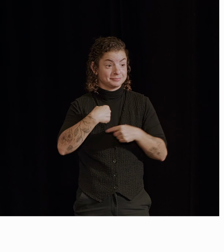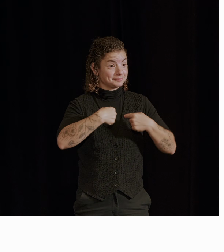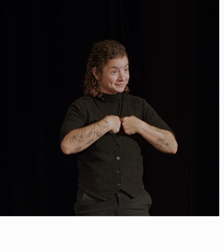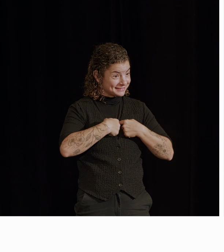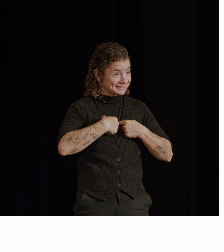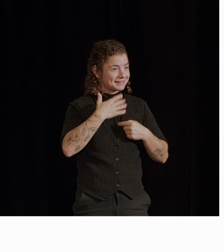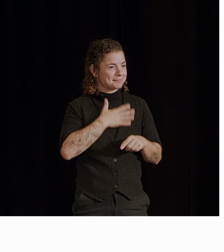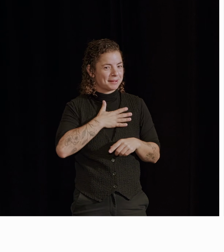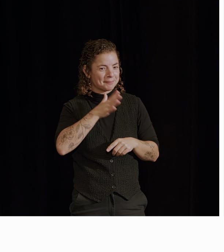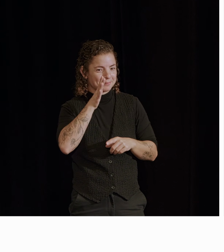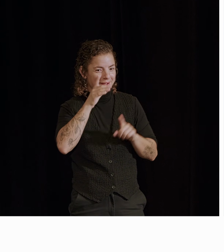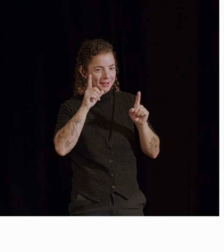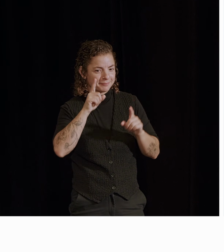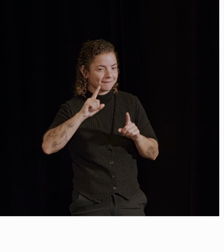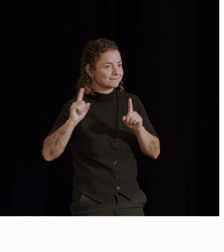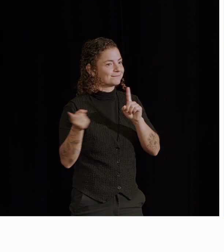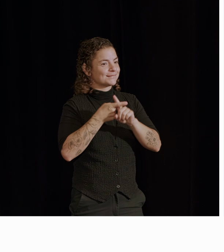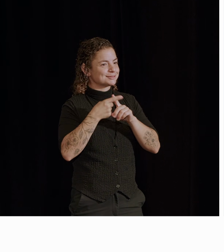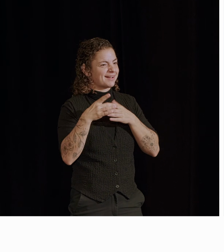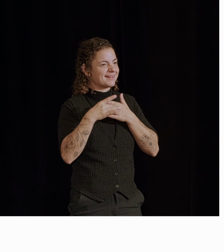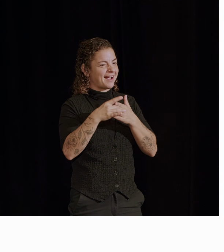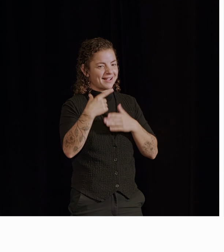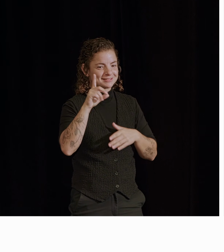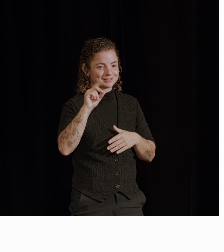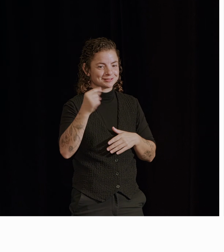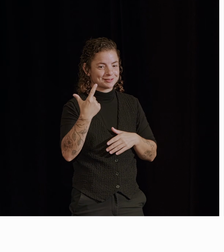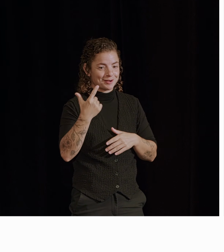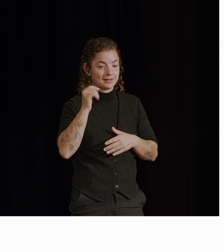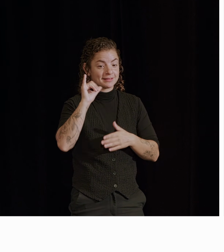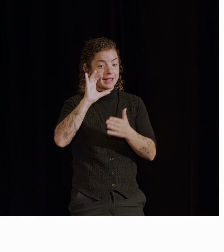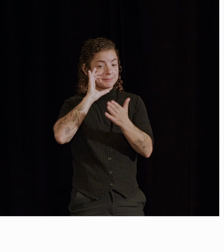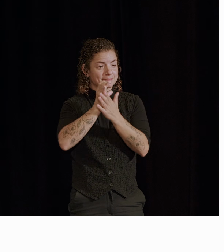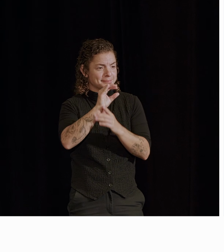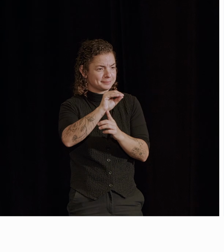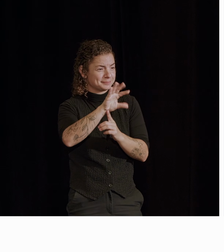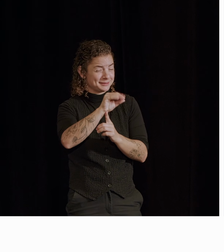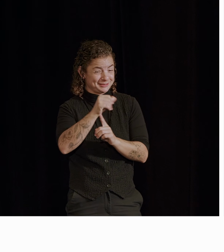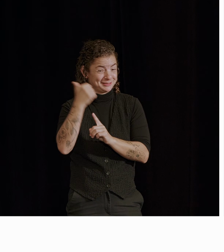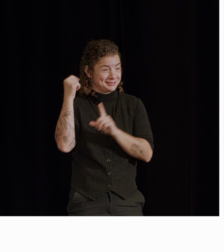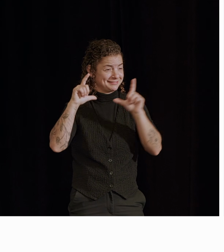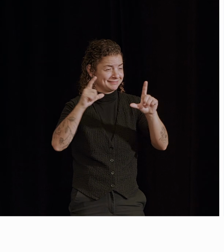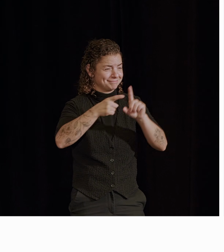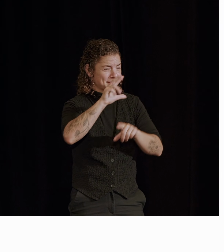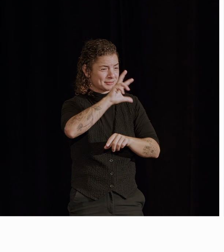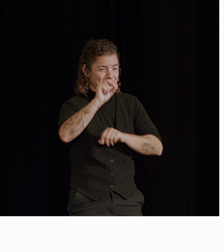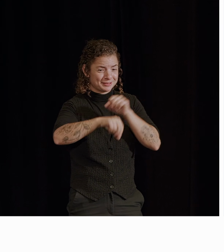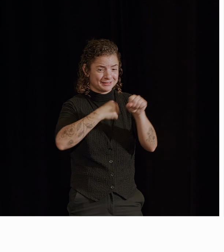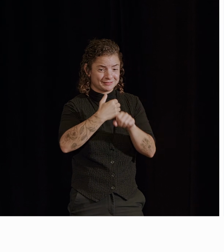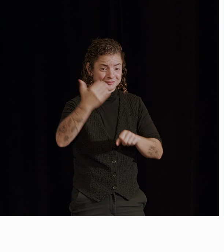This picture was taken about 30 years ago, and it's an image of myself navigating the